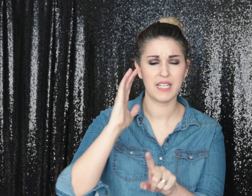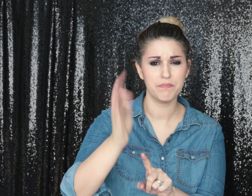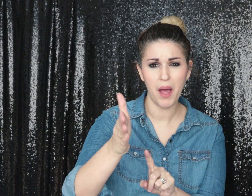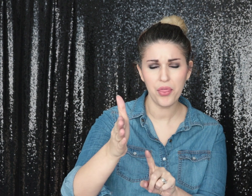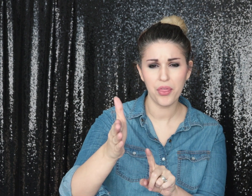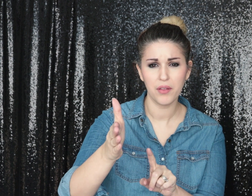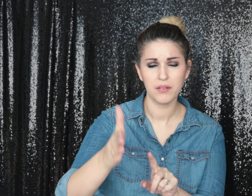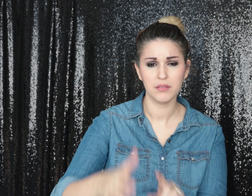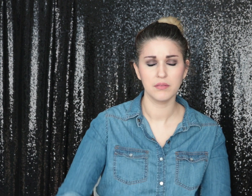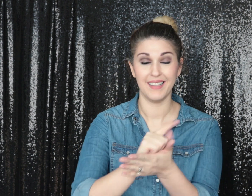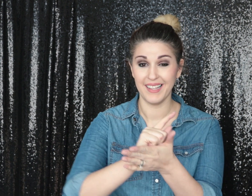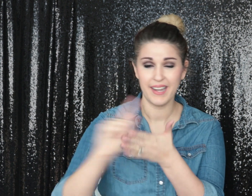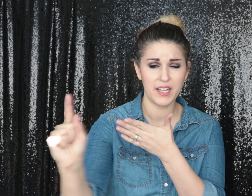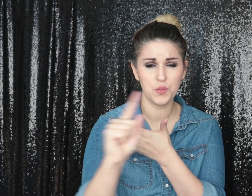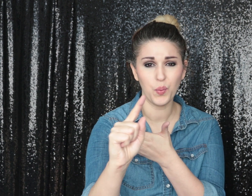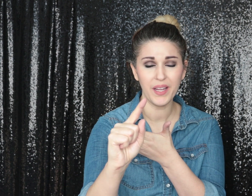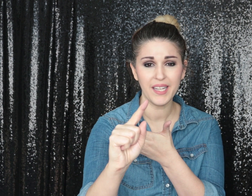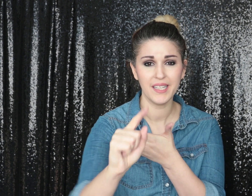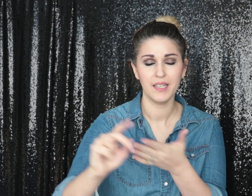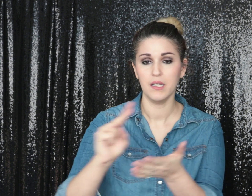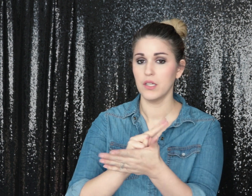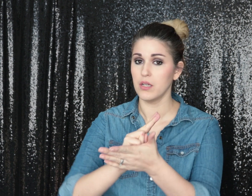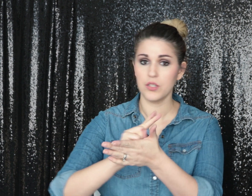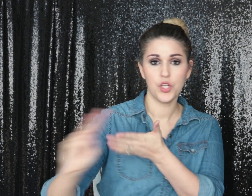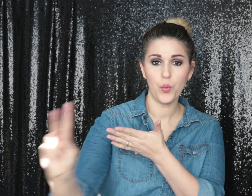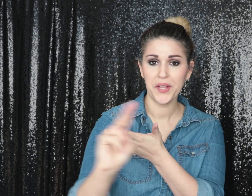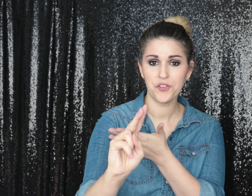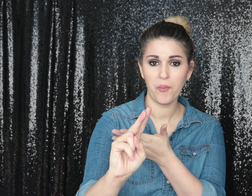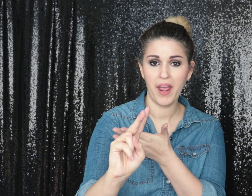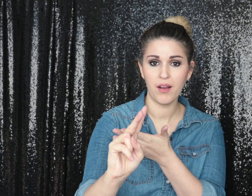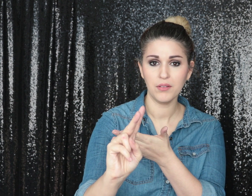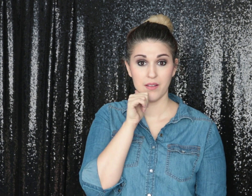next month, next week, two weeks from now.